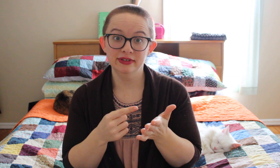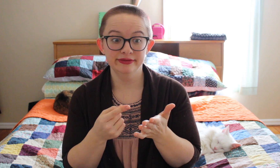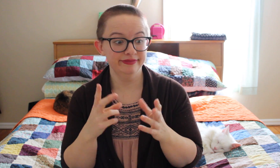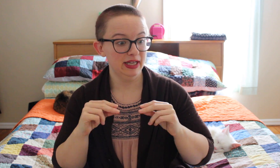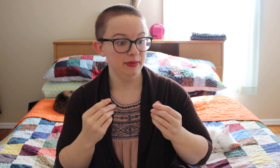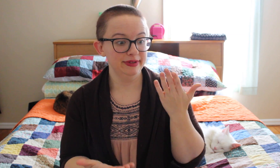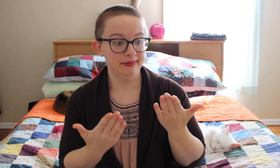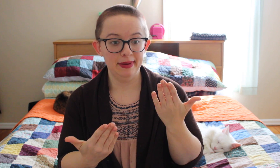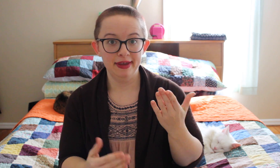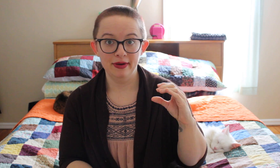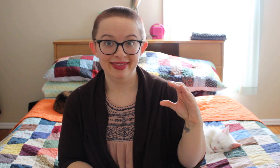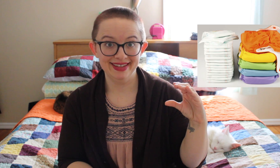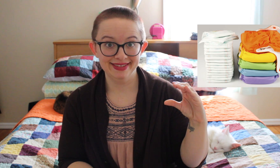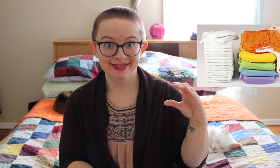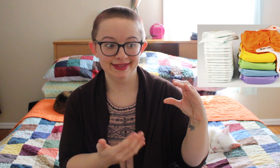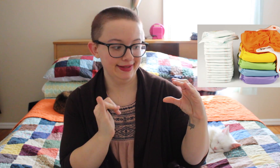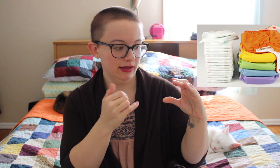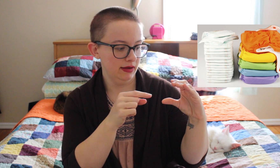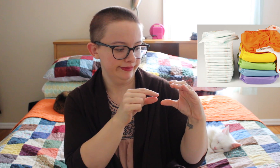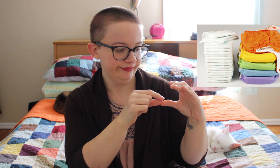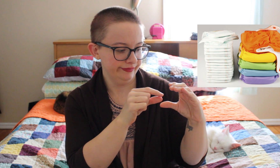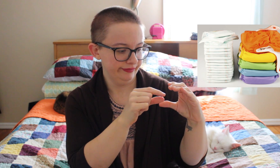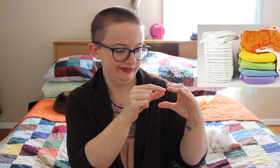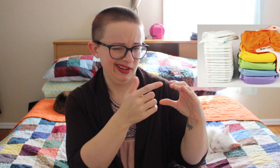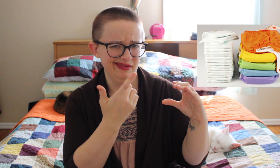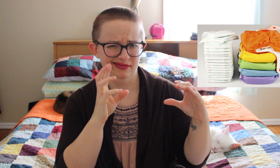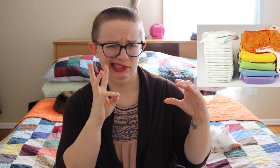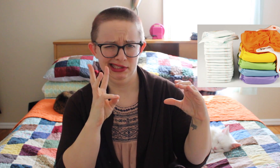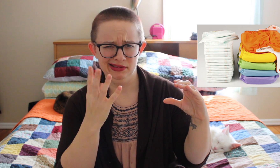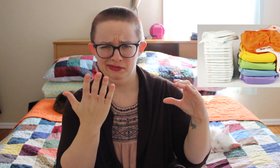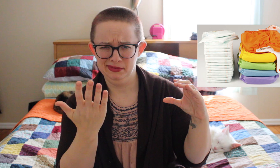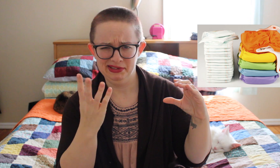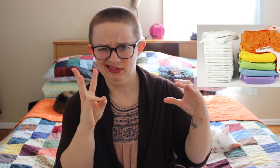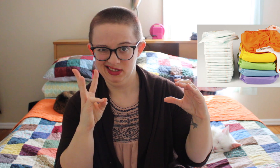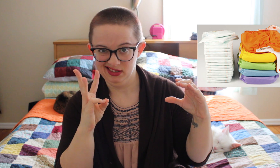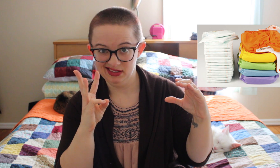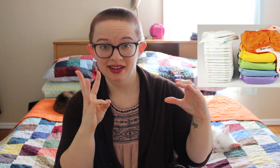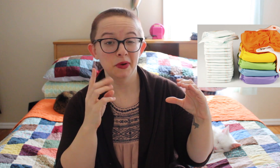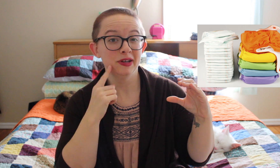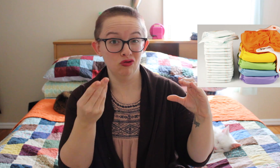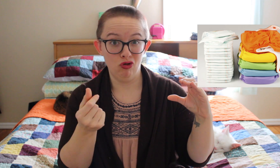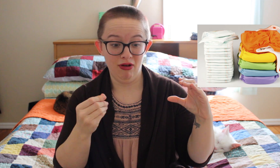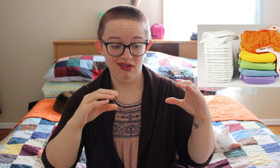Disposable diapers, let's say you have about this size. That's probably I don't know six maybe six disposable diapers.